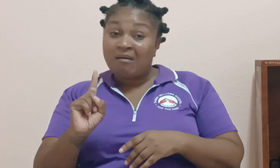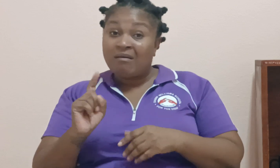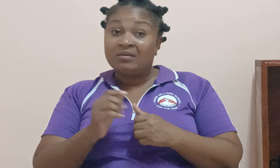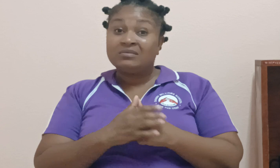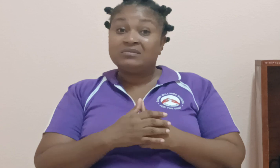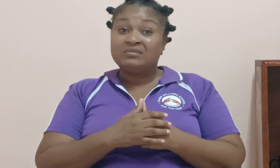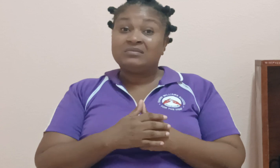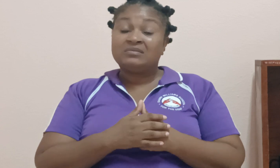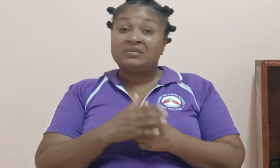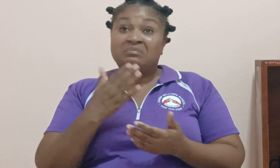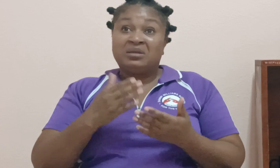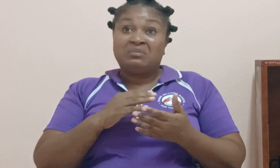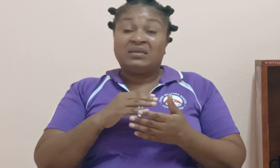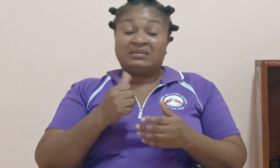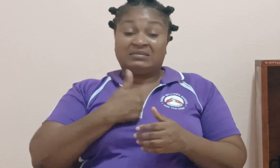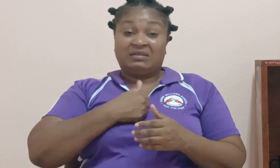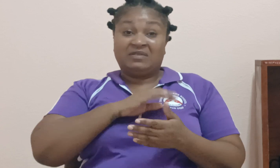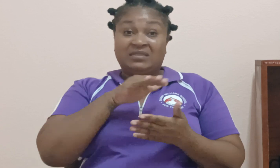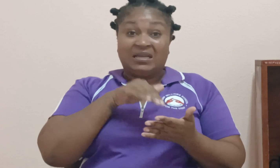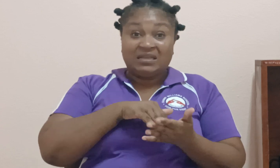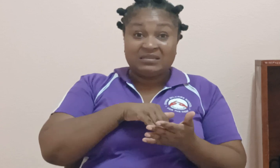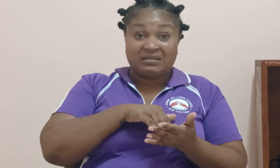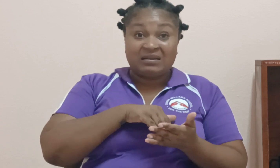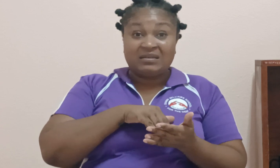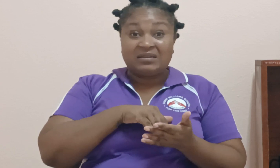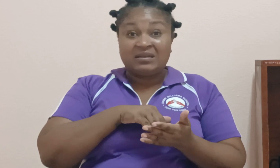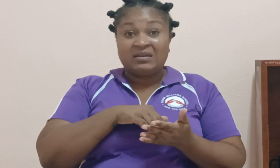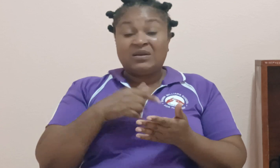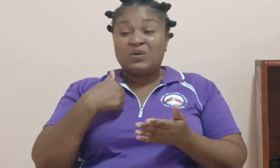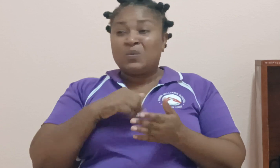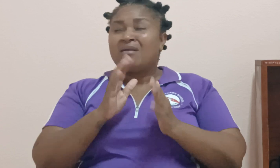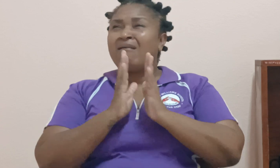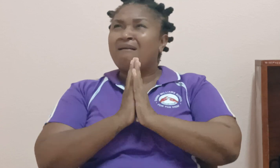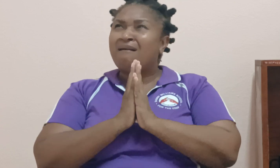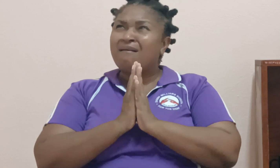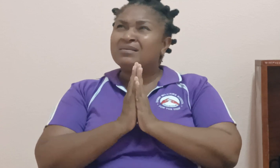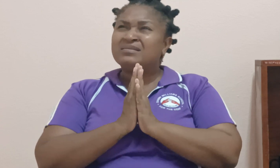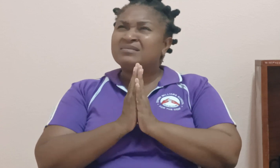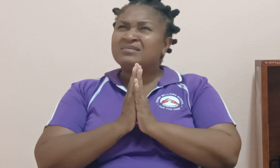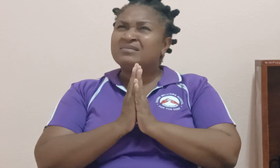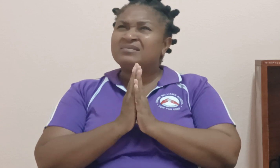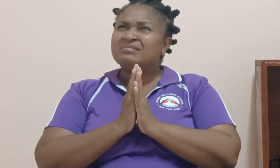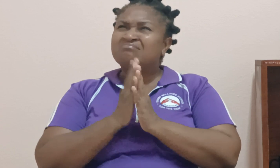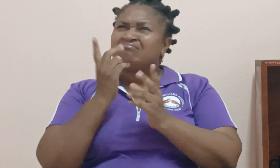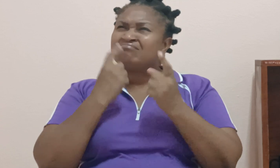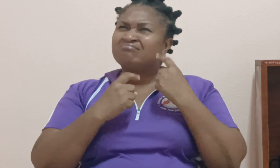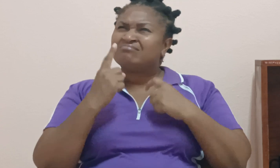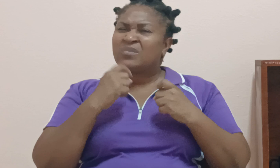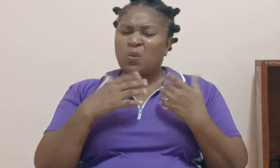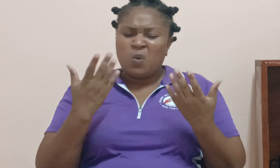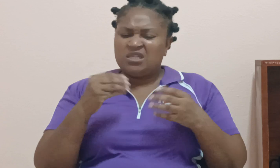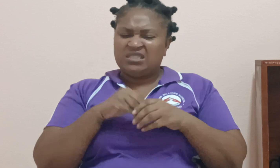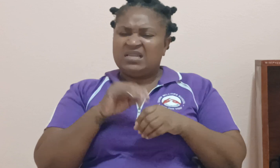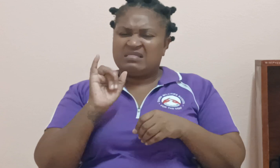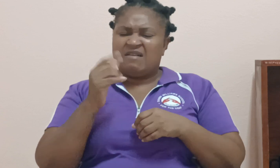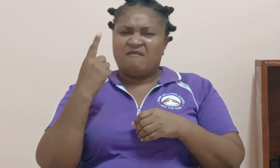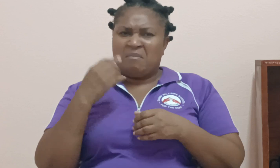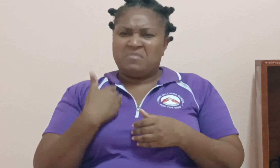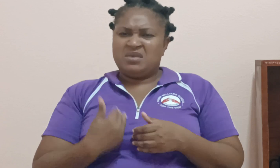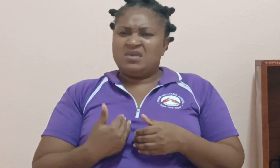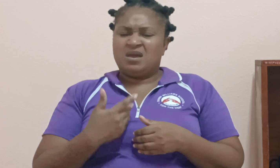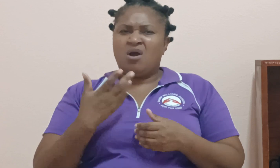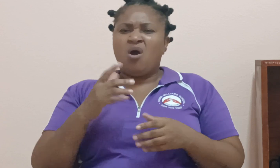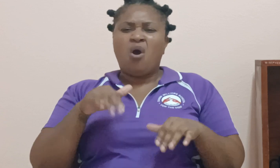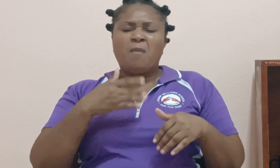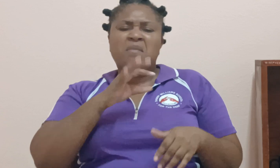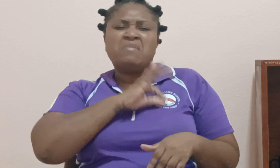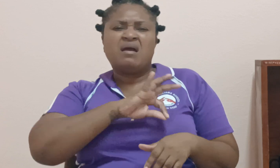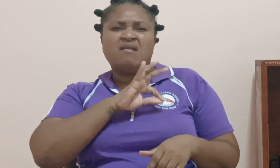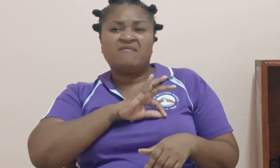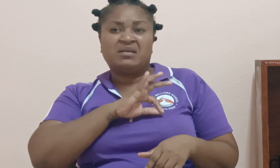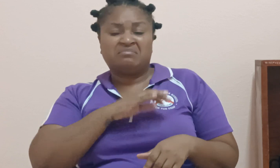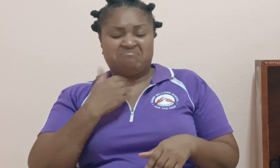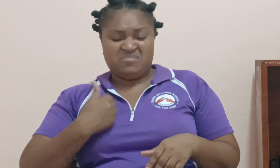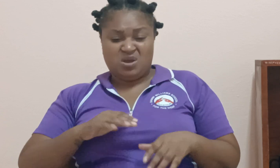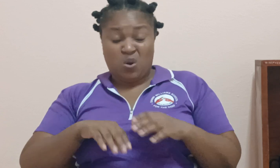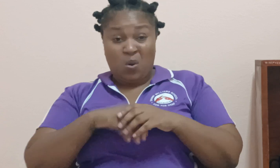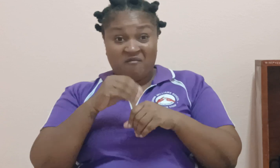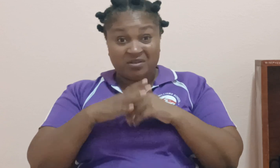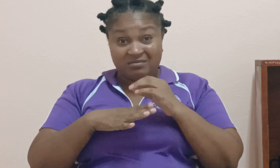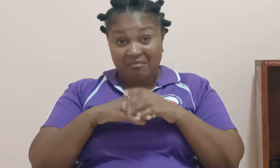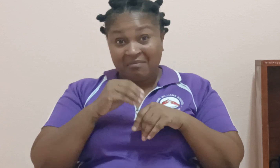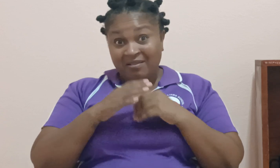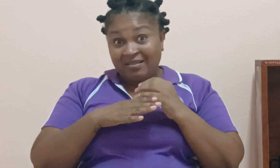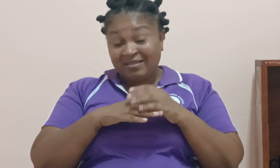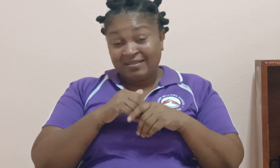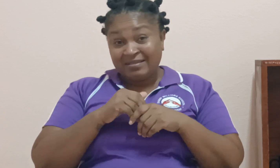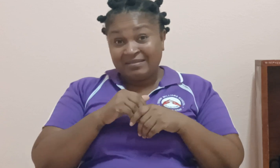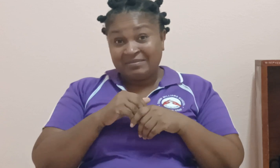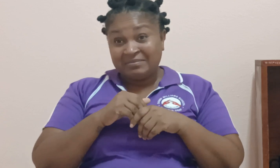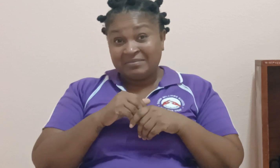1. Self-centred: We ask ourselves what is in it for me? Am I comfortable? Is it serving